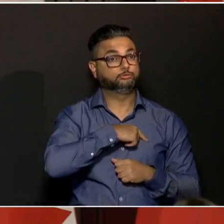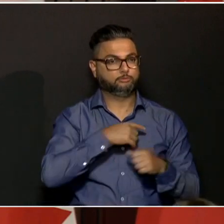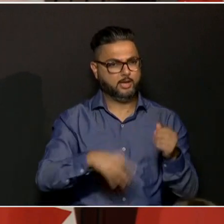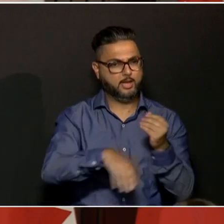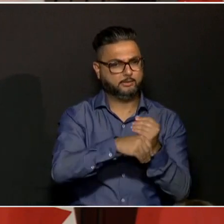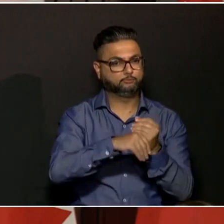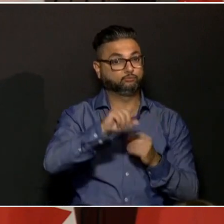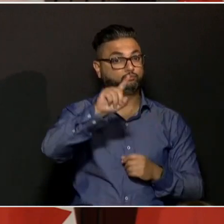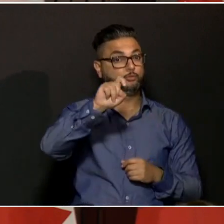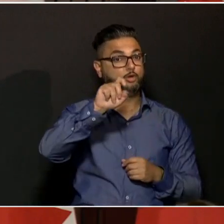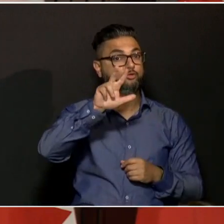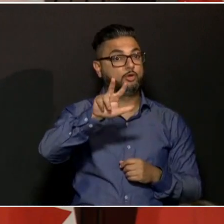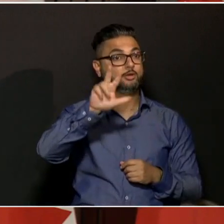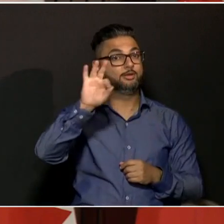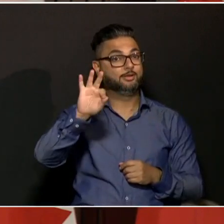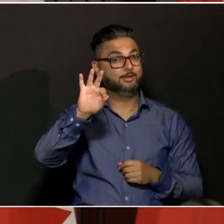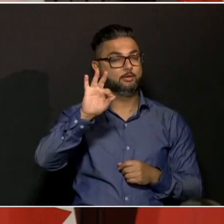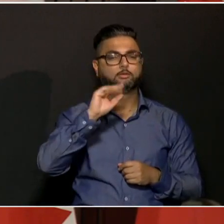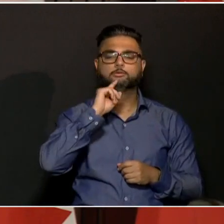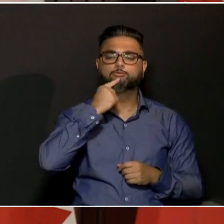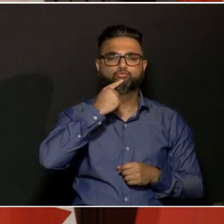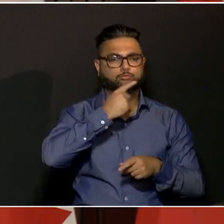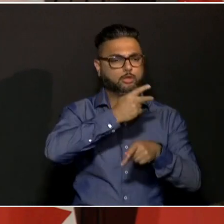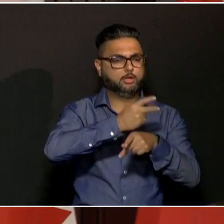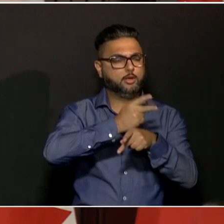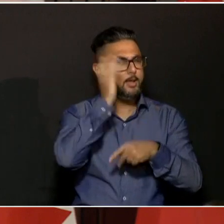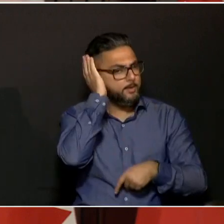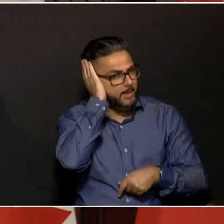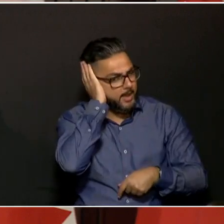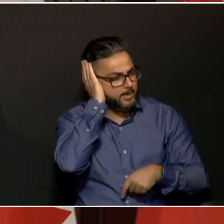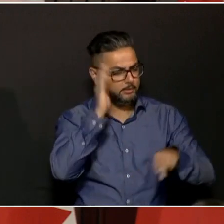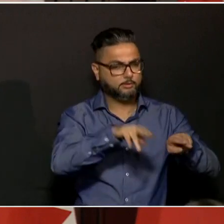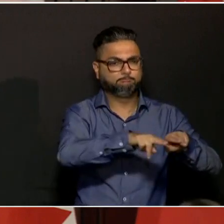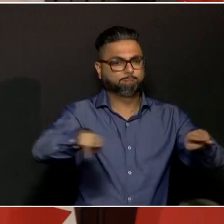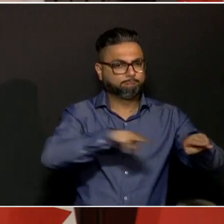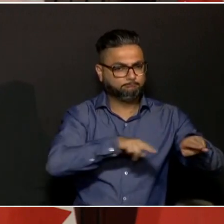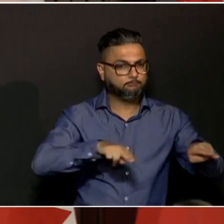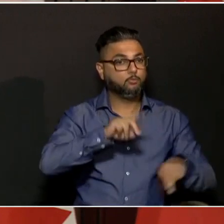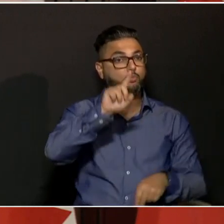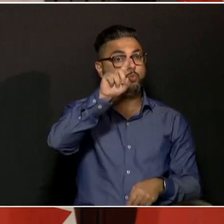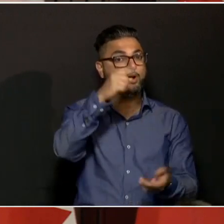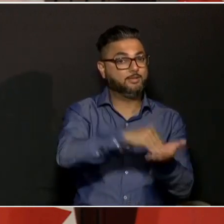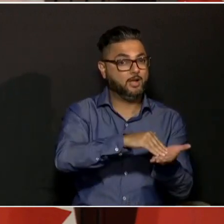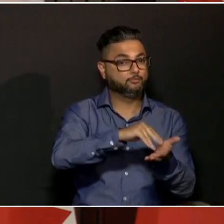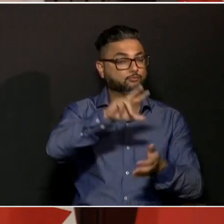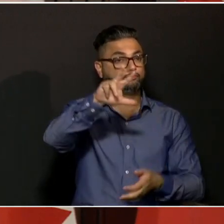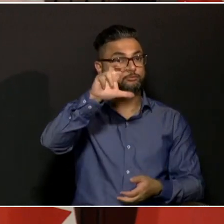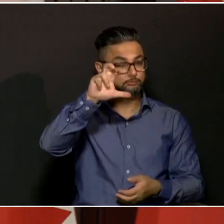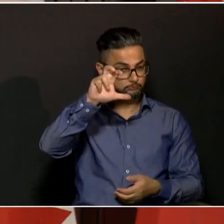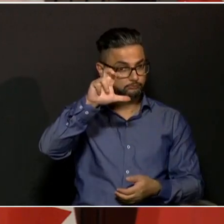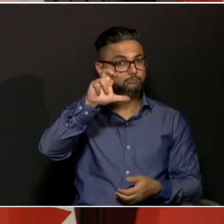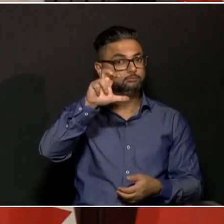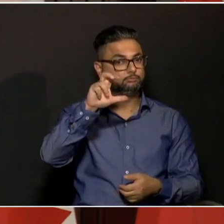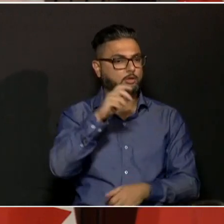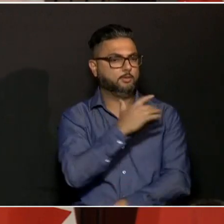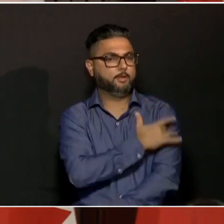additional 139 critical care beds in more than 1300 additional patient spaces in hospitals,